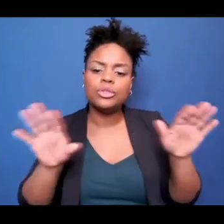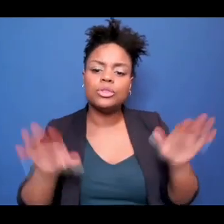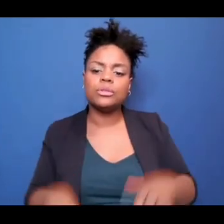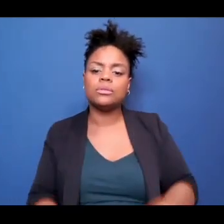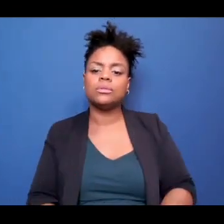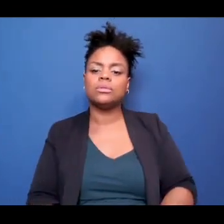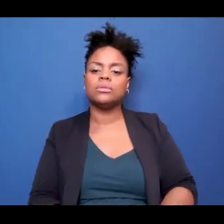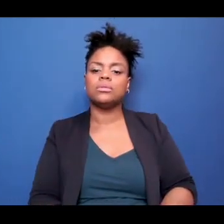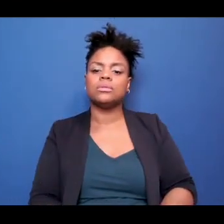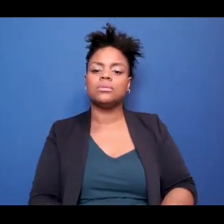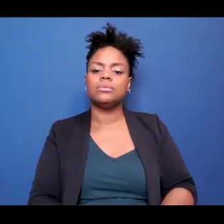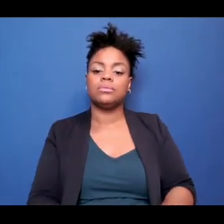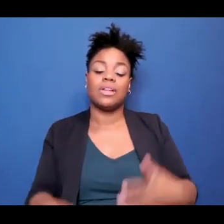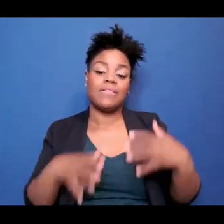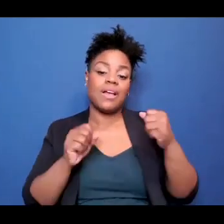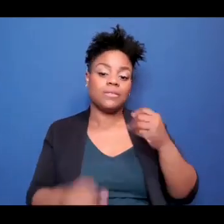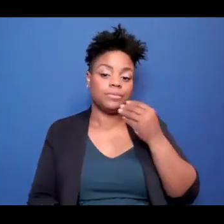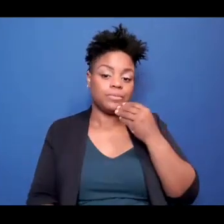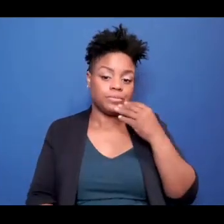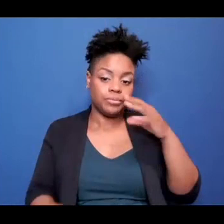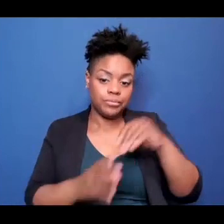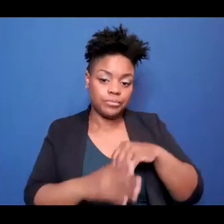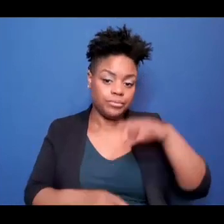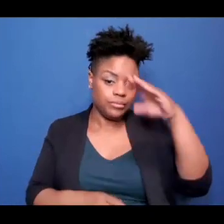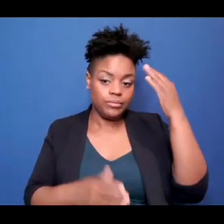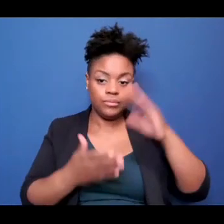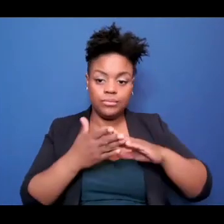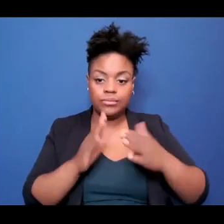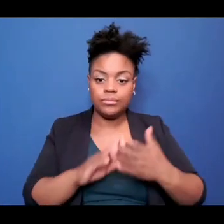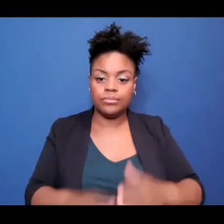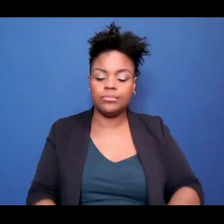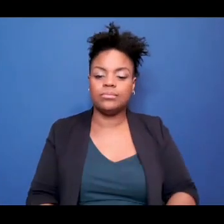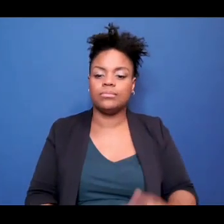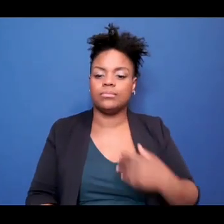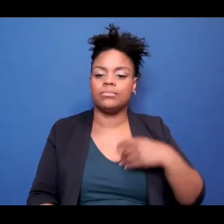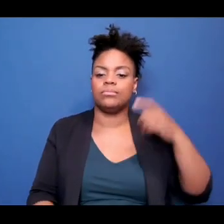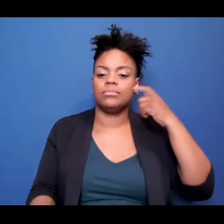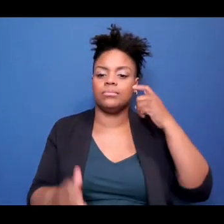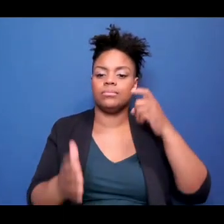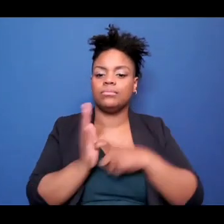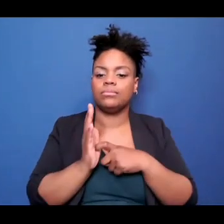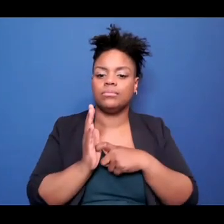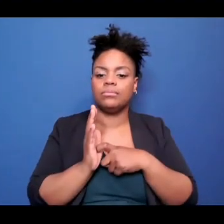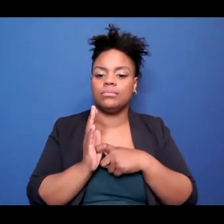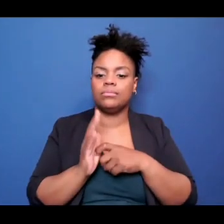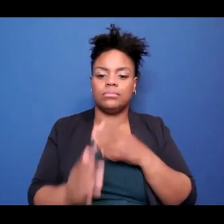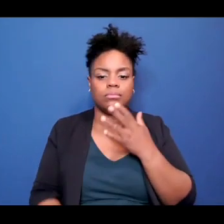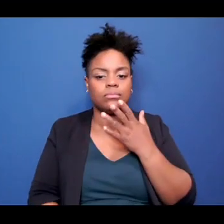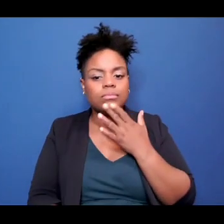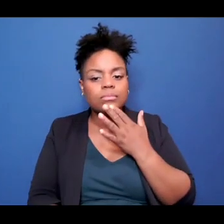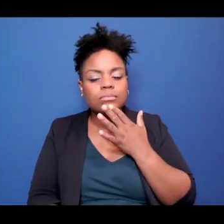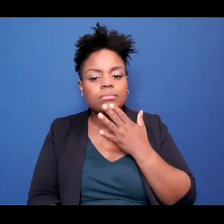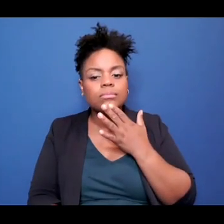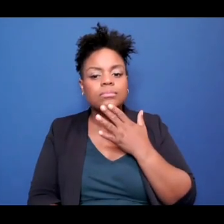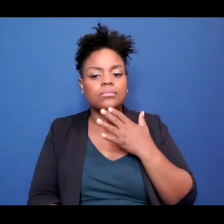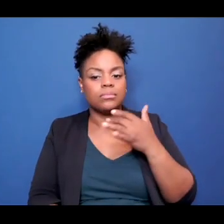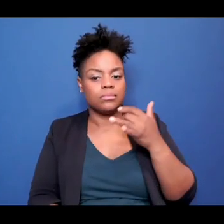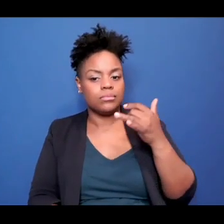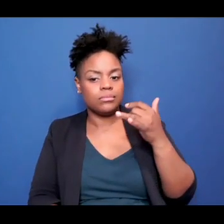NEXT SLIDE. IN THIS HEAT MAP DARKER COLORS ARE INDICATE GREATER FAST FOOD